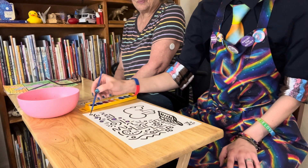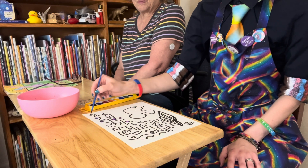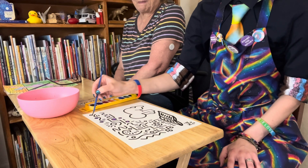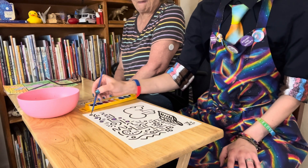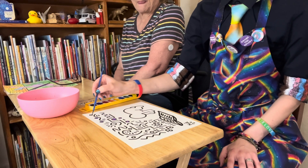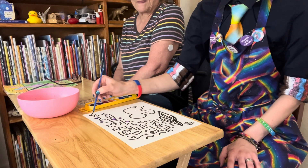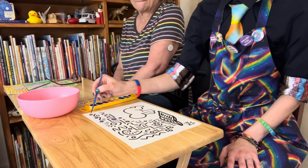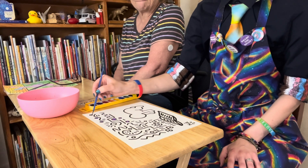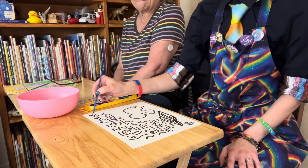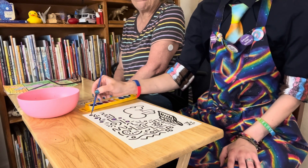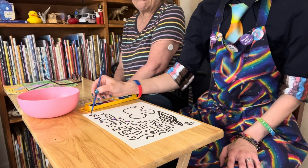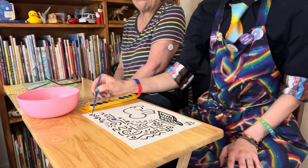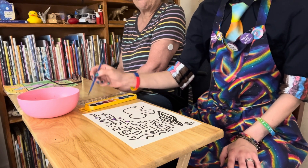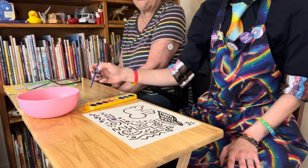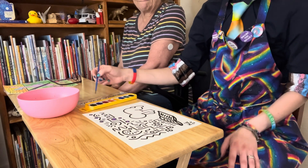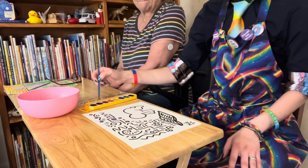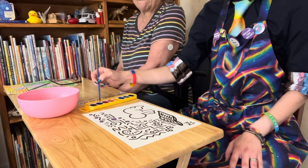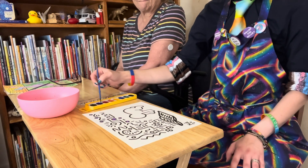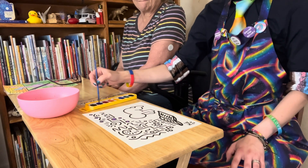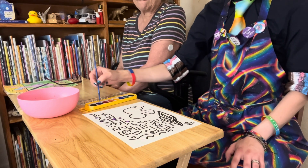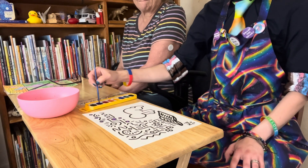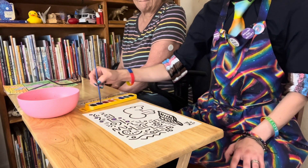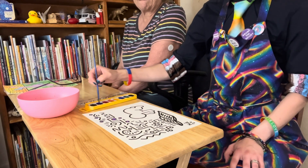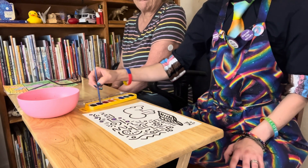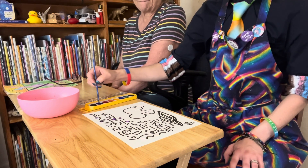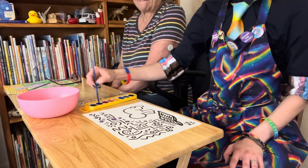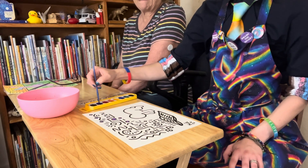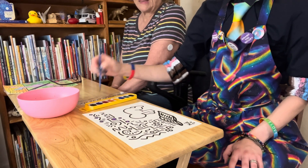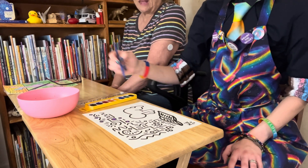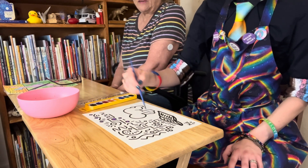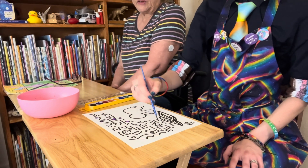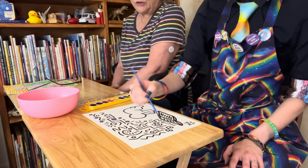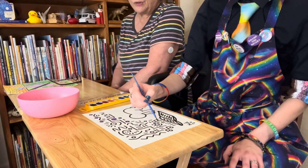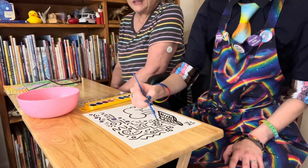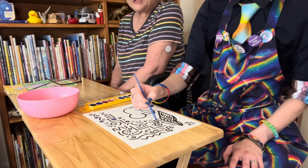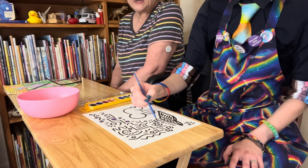can continue to activate the paint, and you can get more paint on your brush. BARB: Very cool! And this one